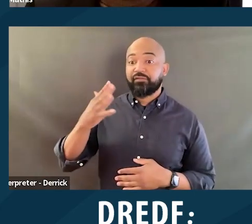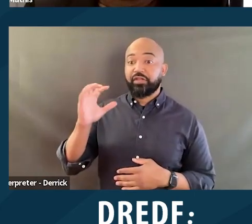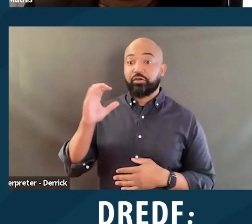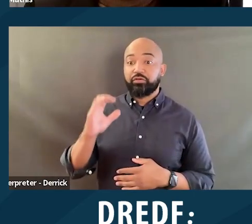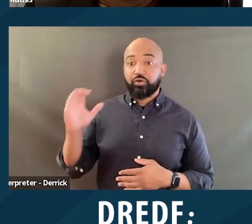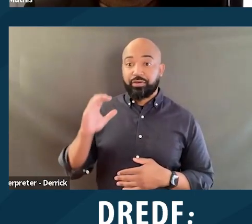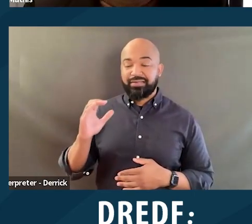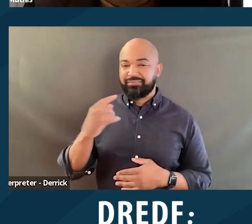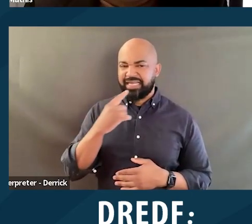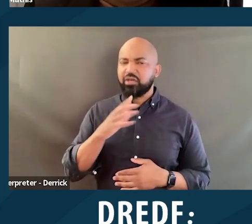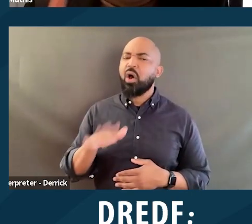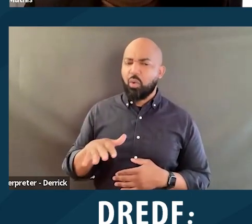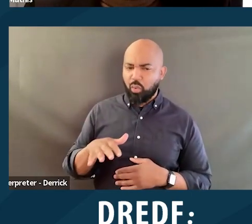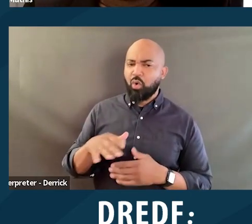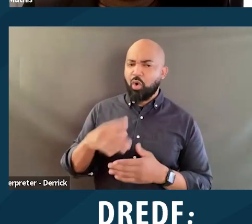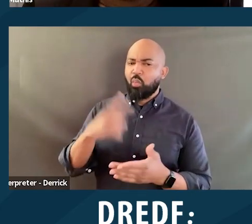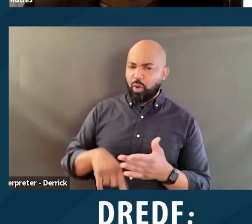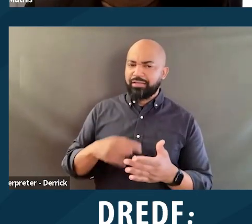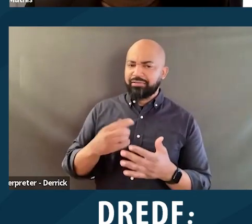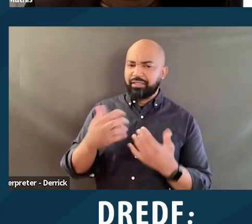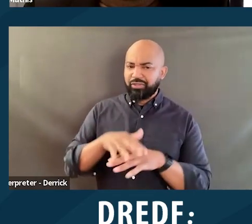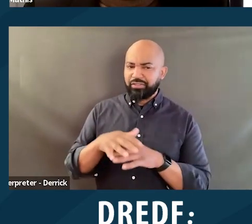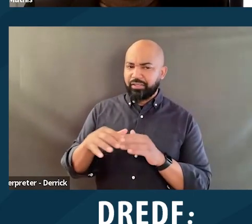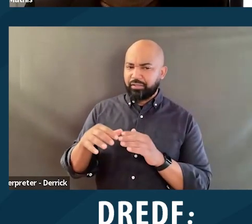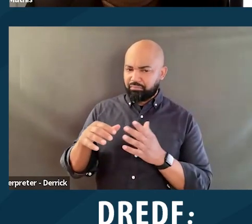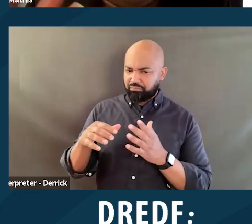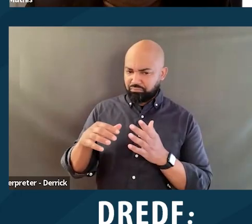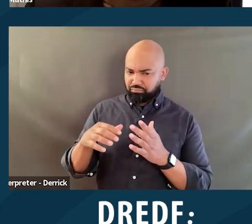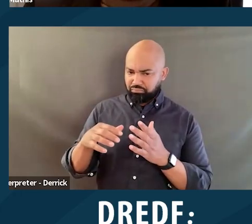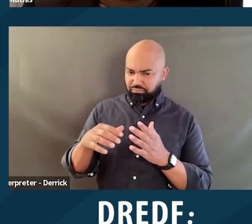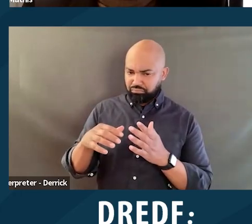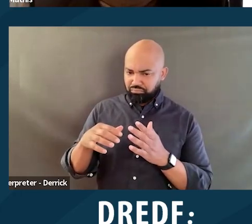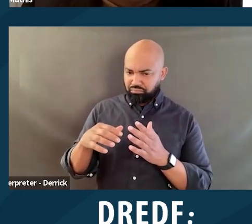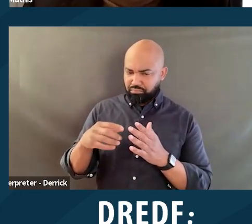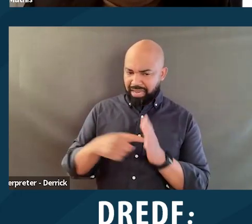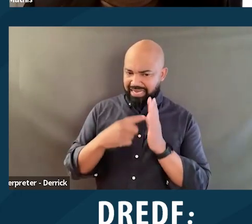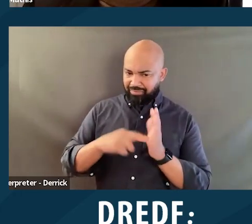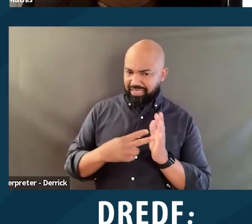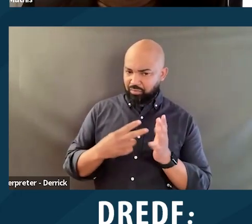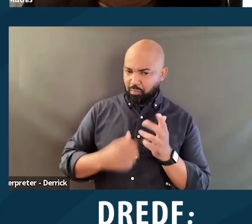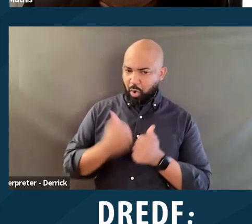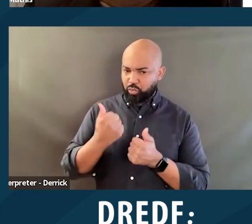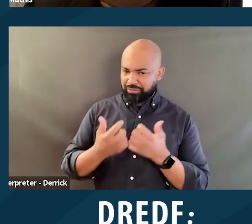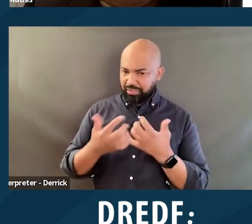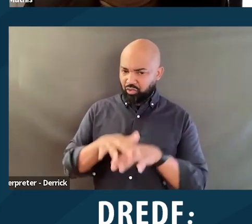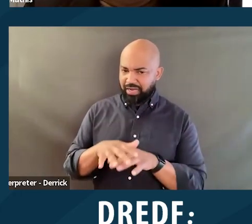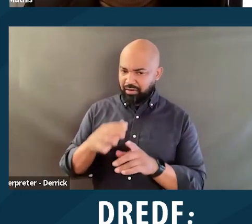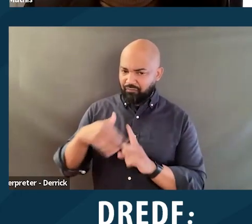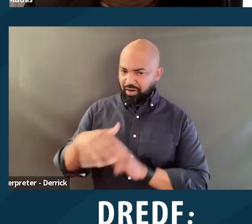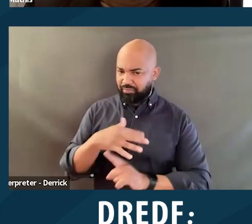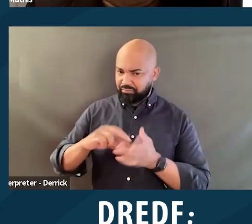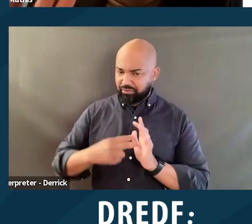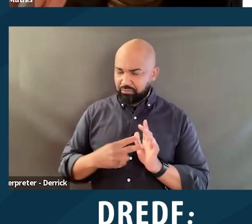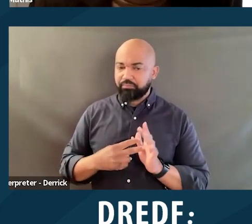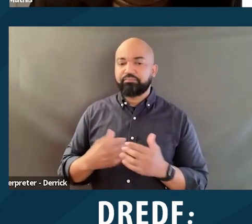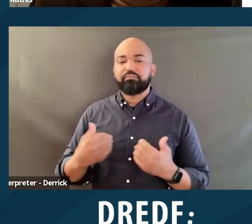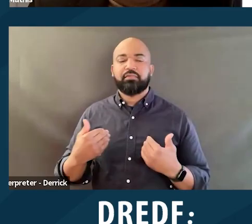But beyond that, if the Fifth Circuit were to talk about what the integration mandate means, what the